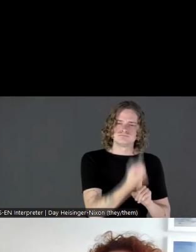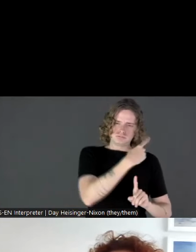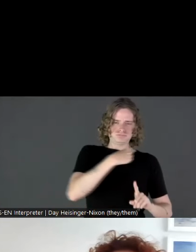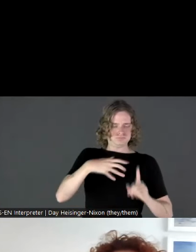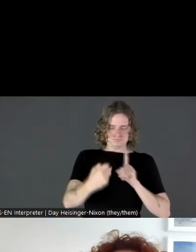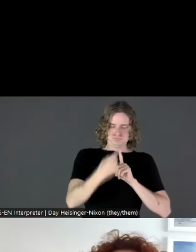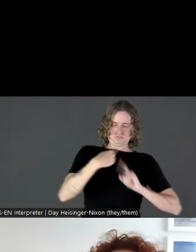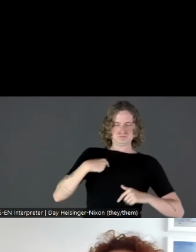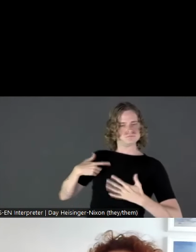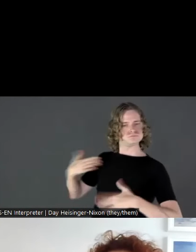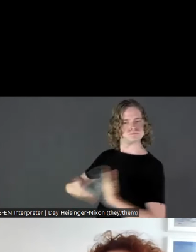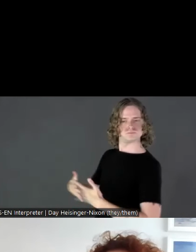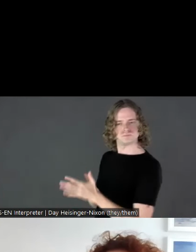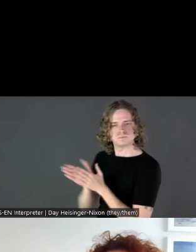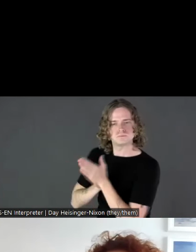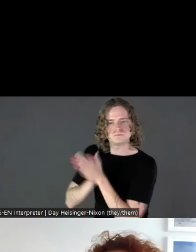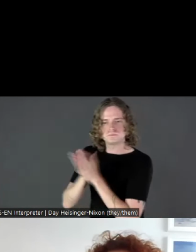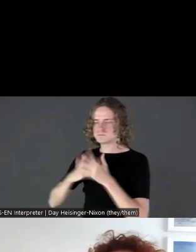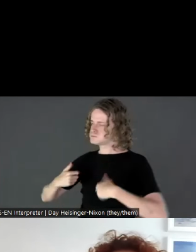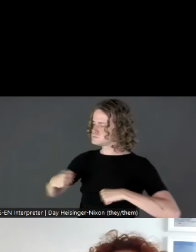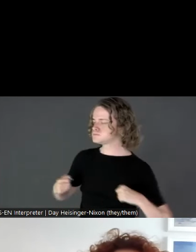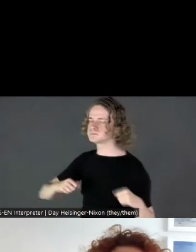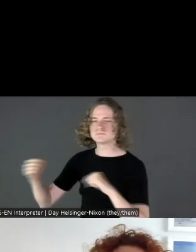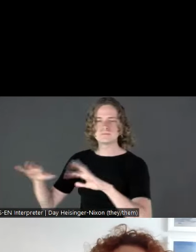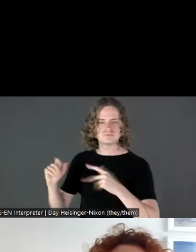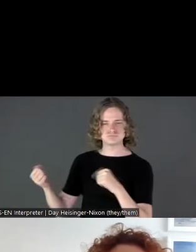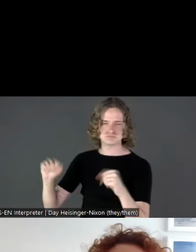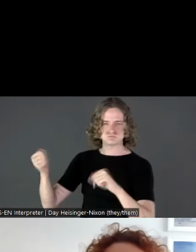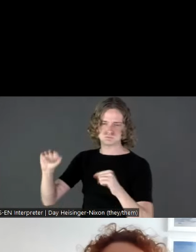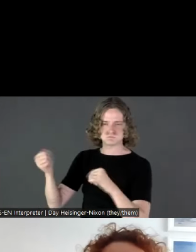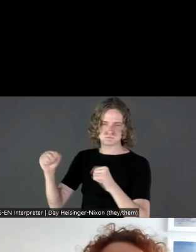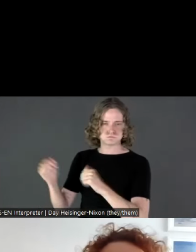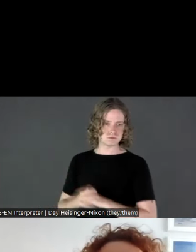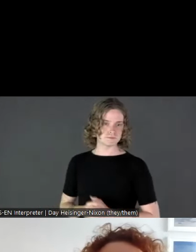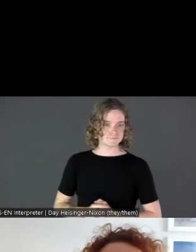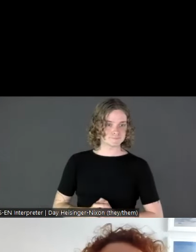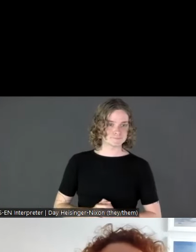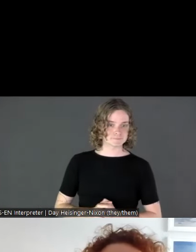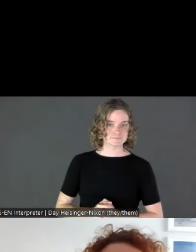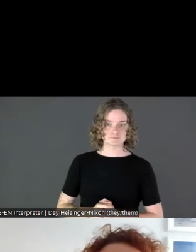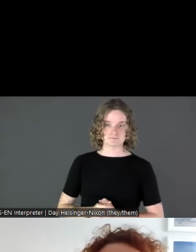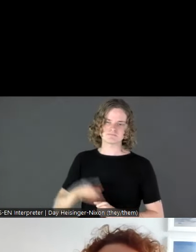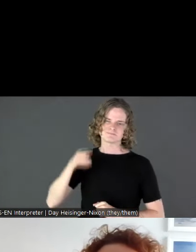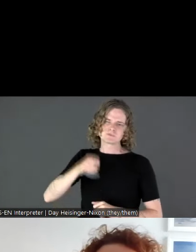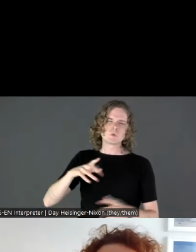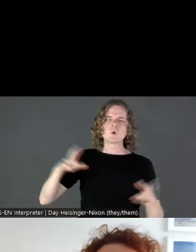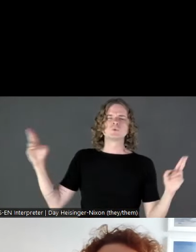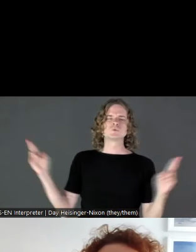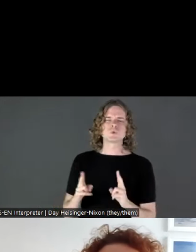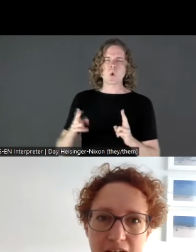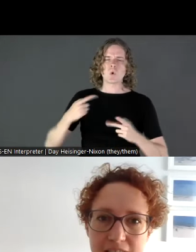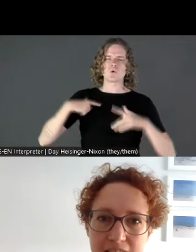So as a brief overview from me, and yeah, I will share a link to the catalog in the chat.